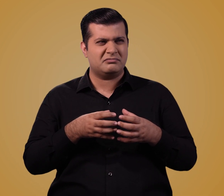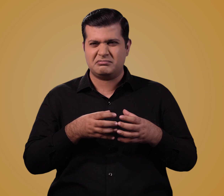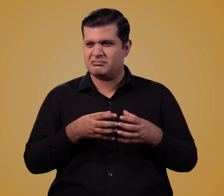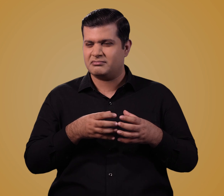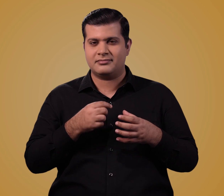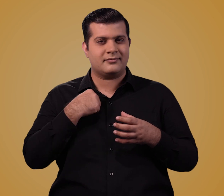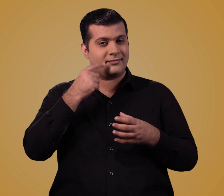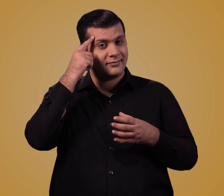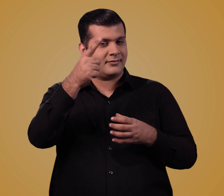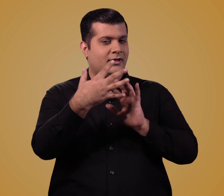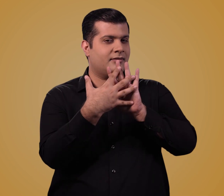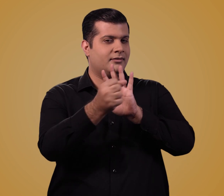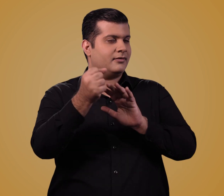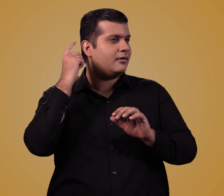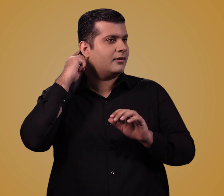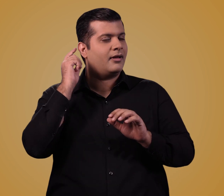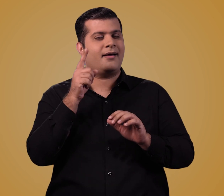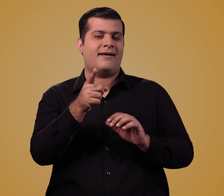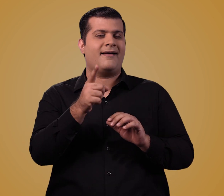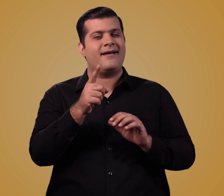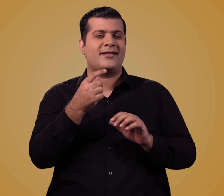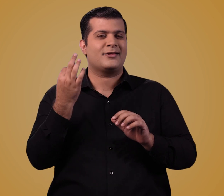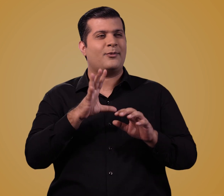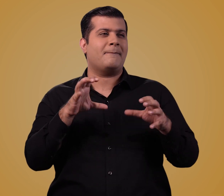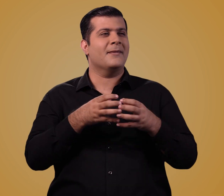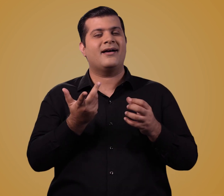So you’ve got a hint about what I'm talking, right!